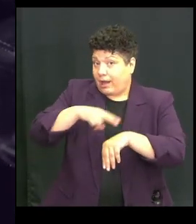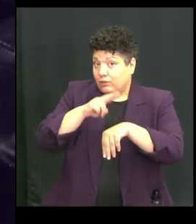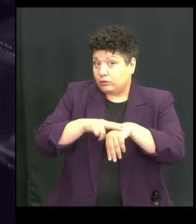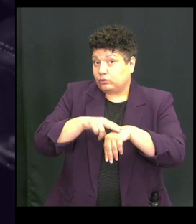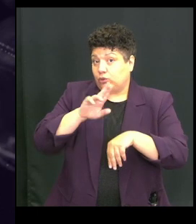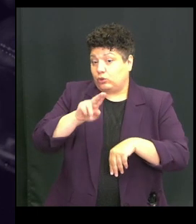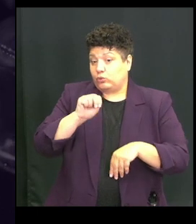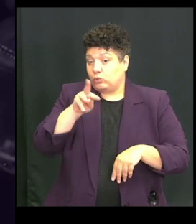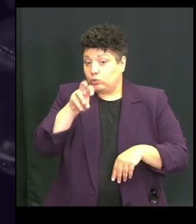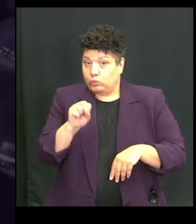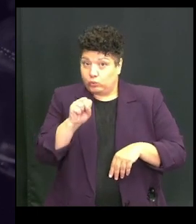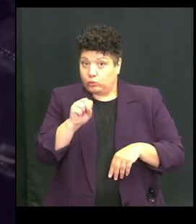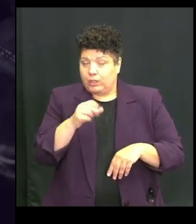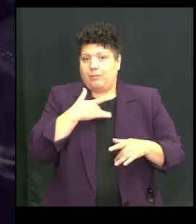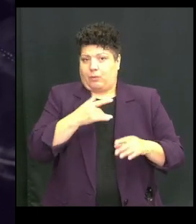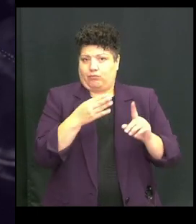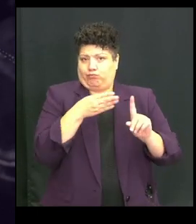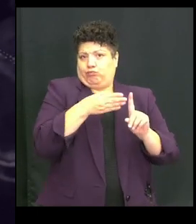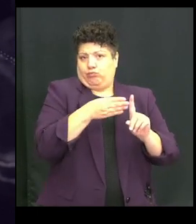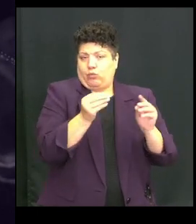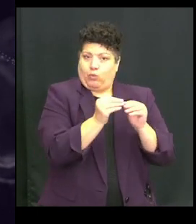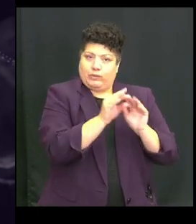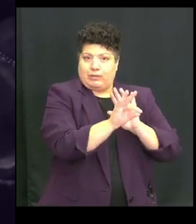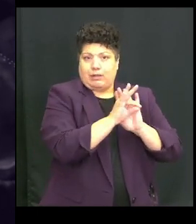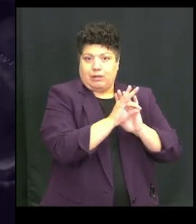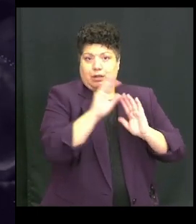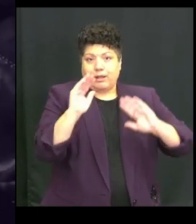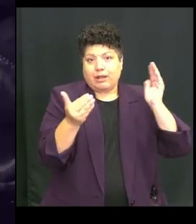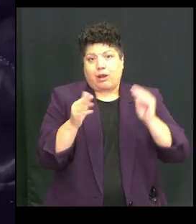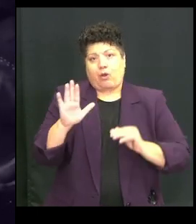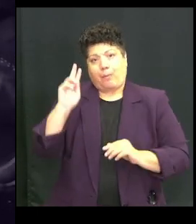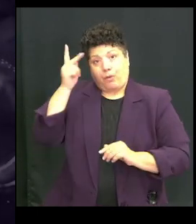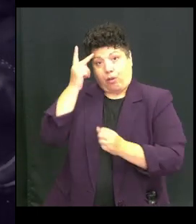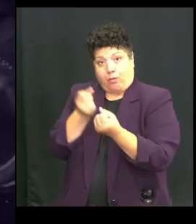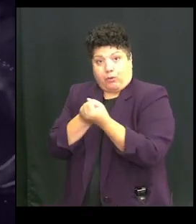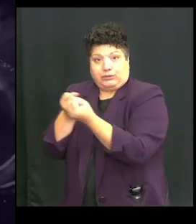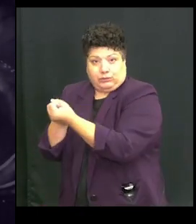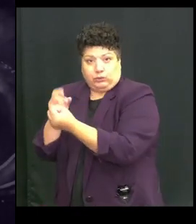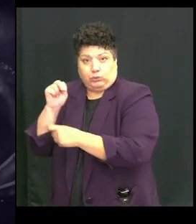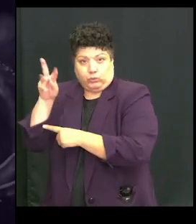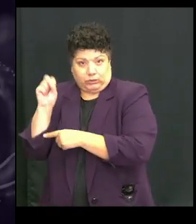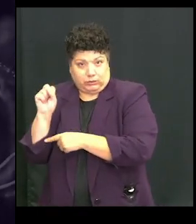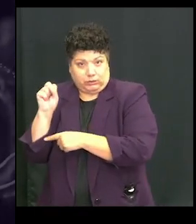are more likely to be selected than partisan news sites by both groups of strong partisans.